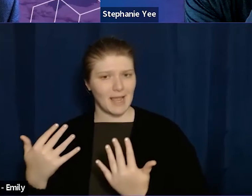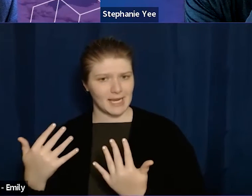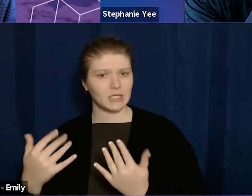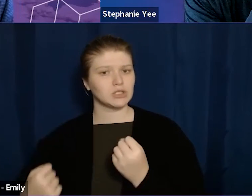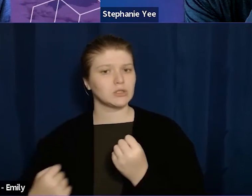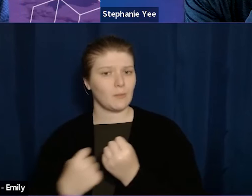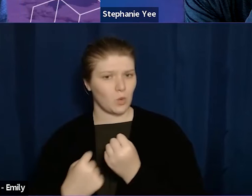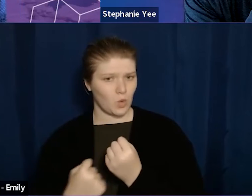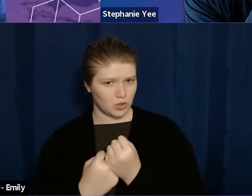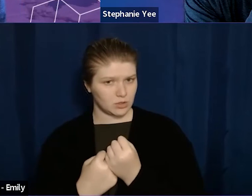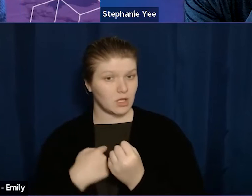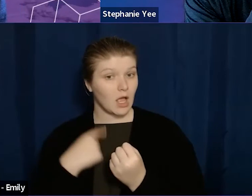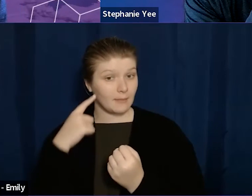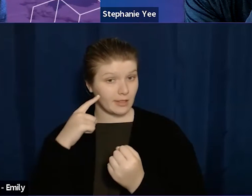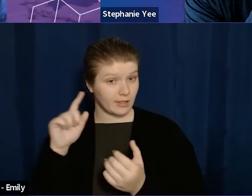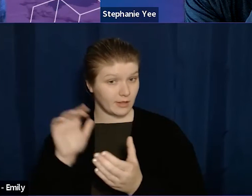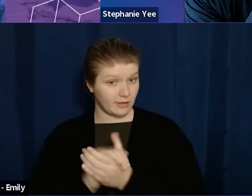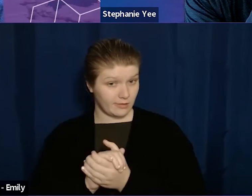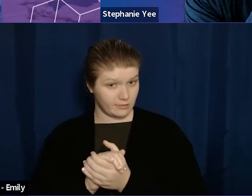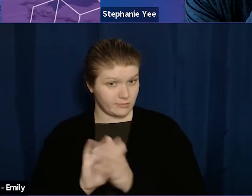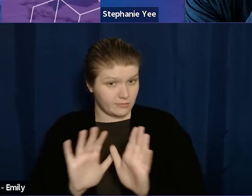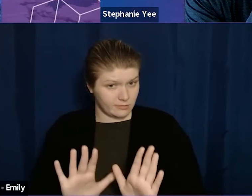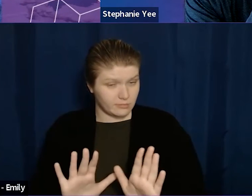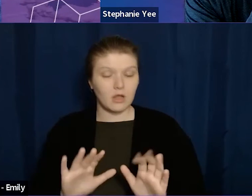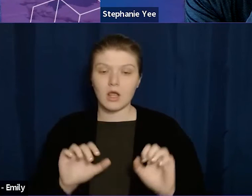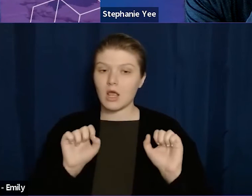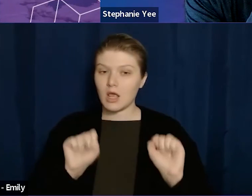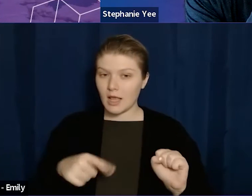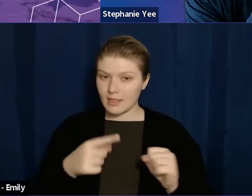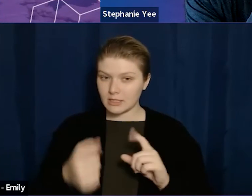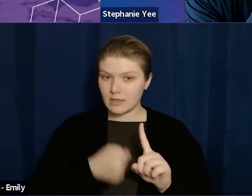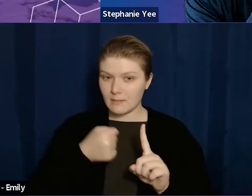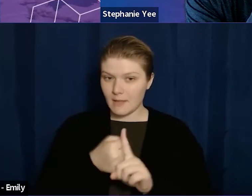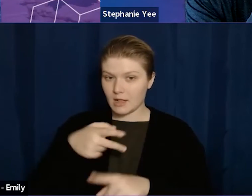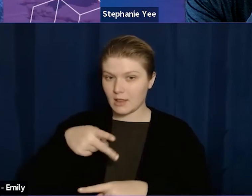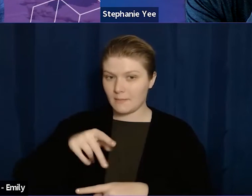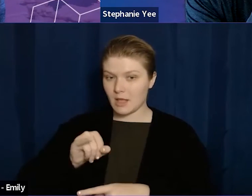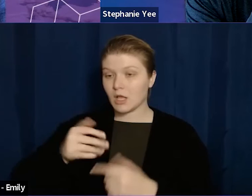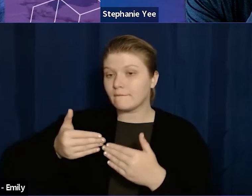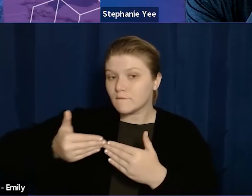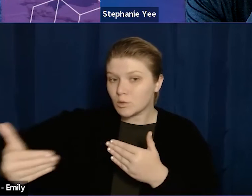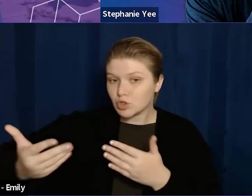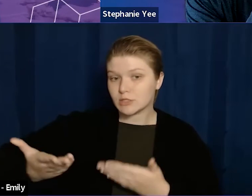Can this have an impact on the PI's future submission of NSF proposals?